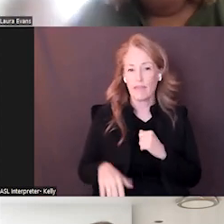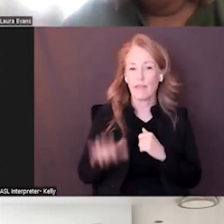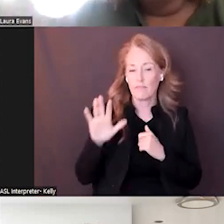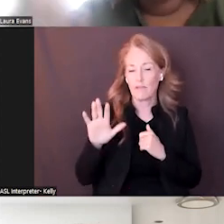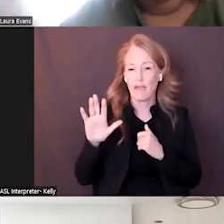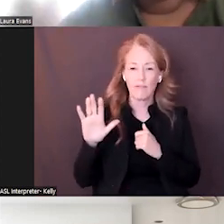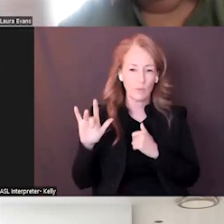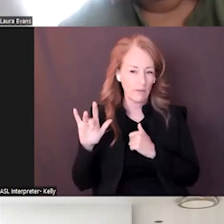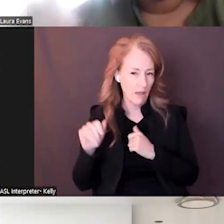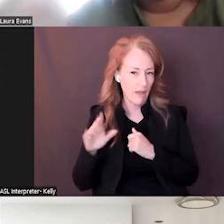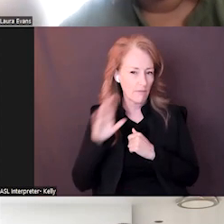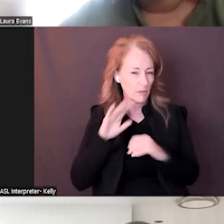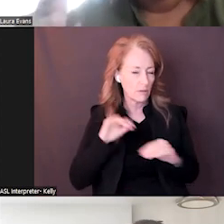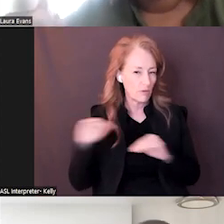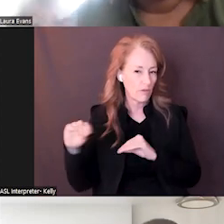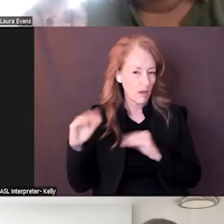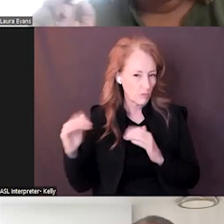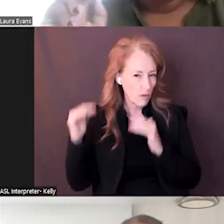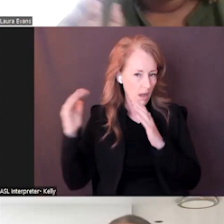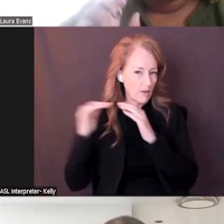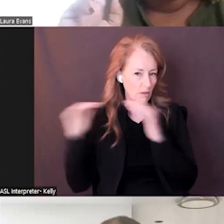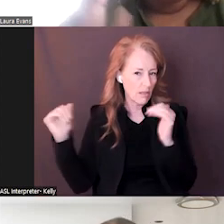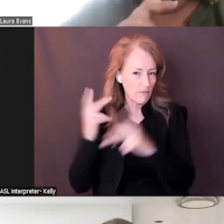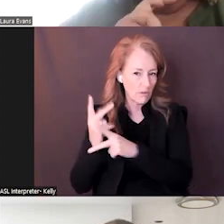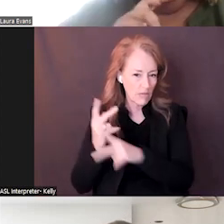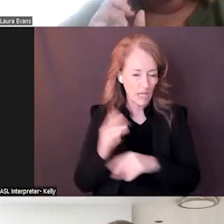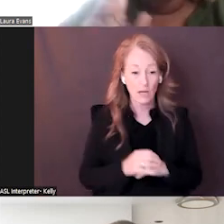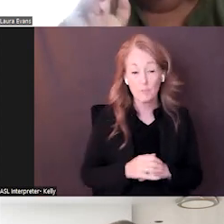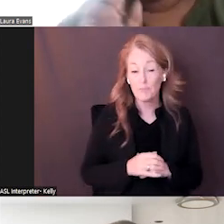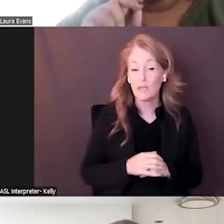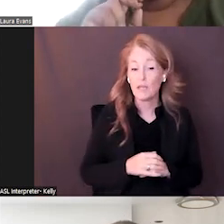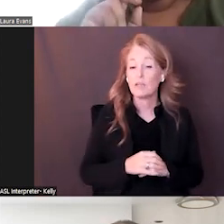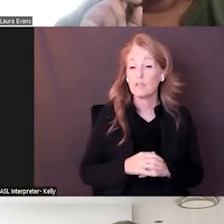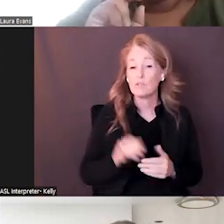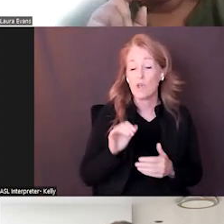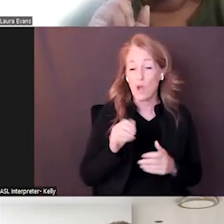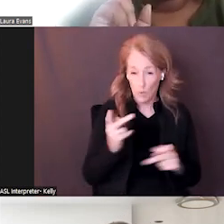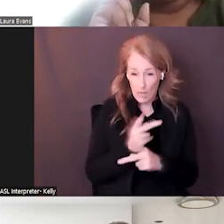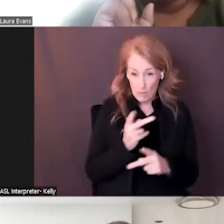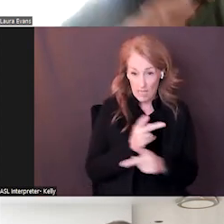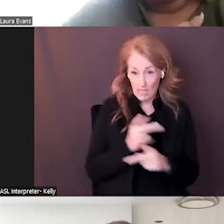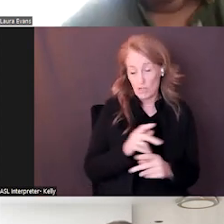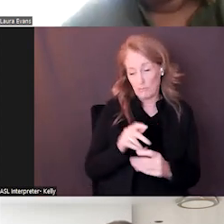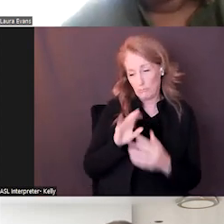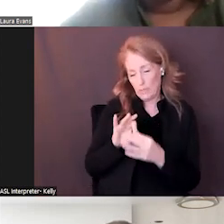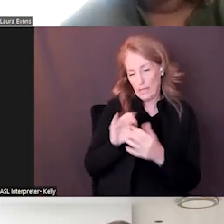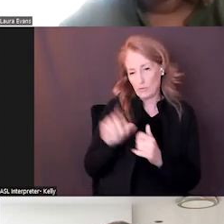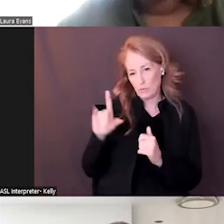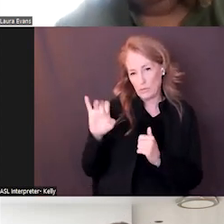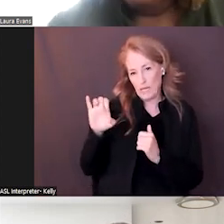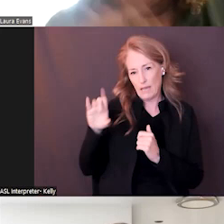SO THAT TRANSLATES TO 2% OF INDIVIDUALS.